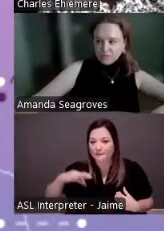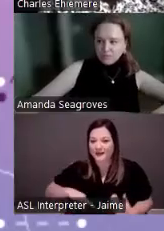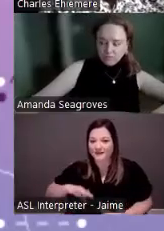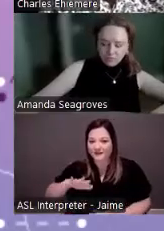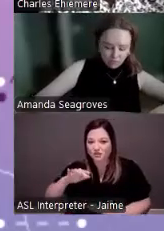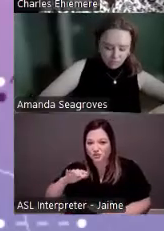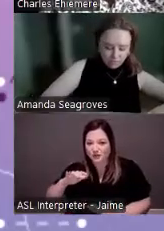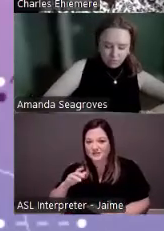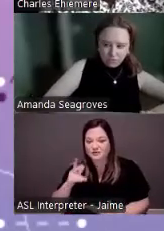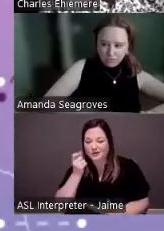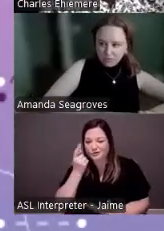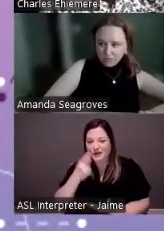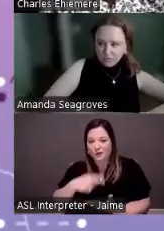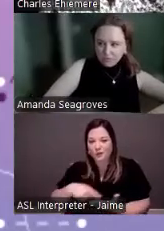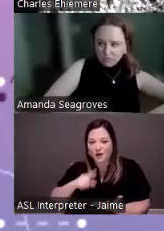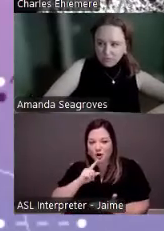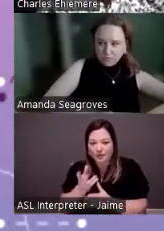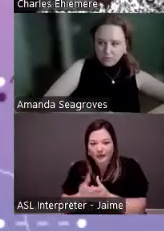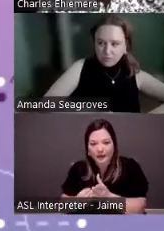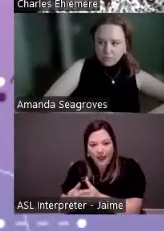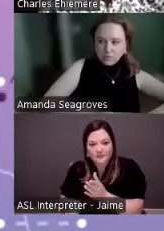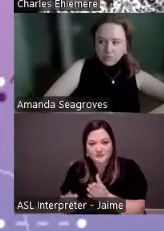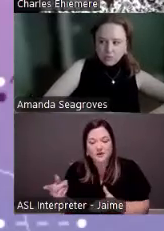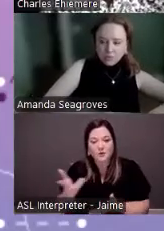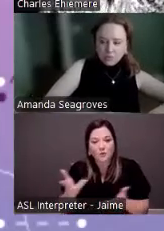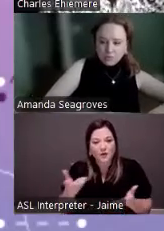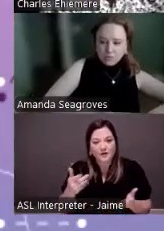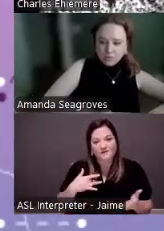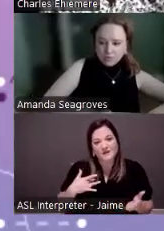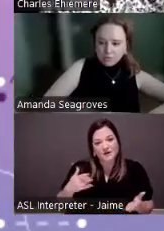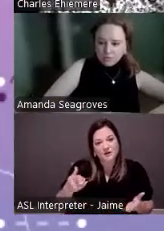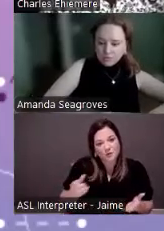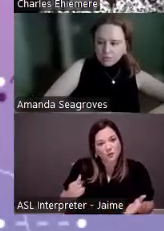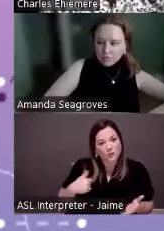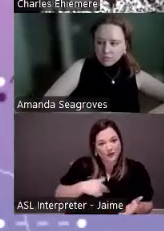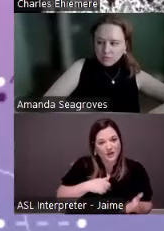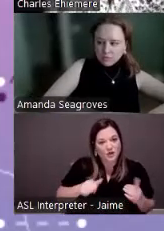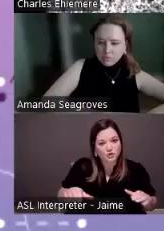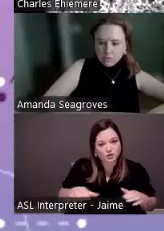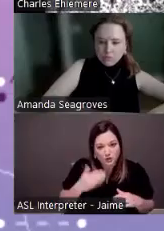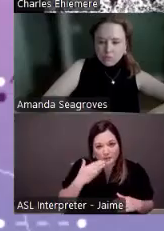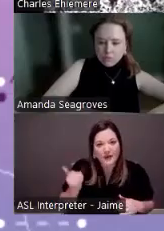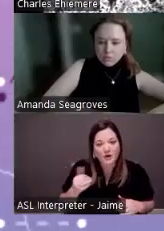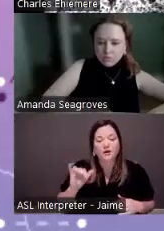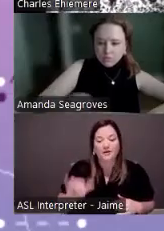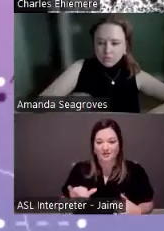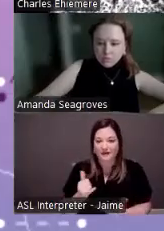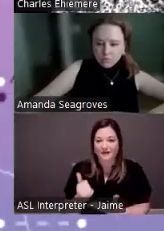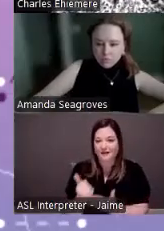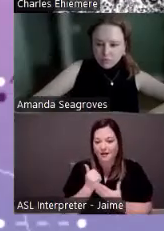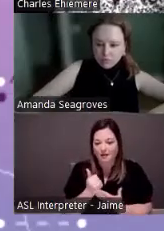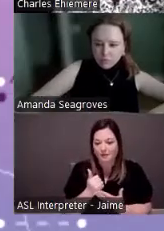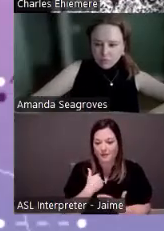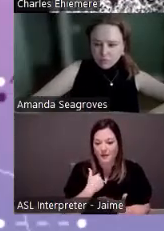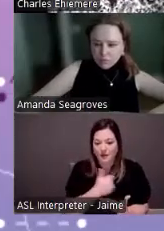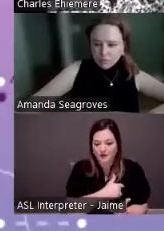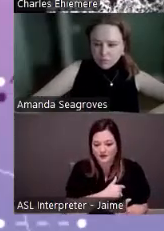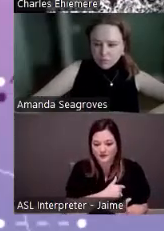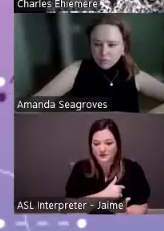are the things they feel that would have been done better and all that. So that also helped in shaping how I was